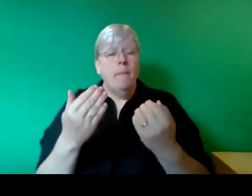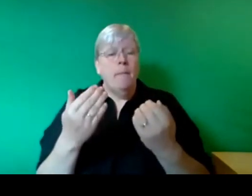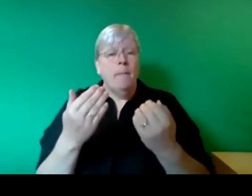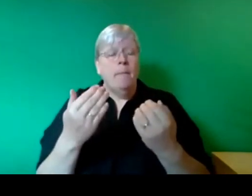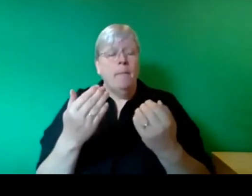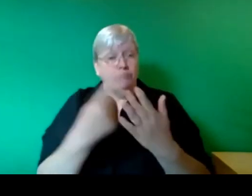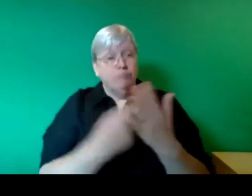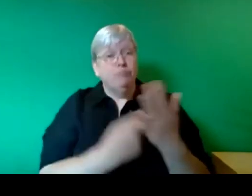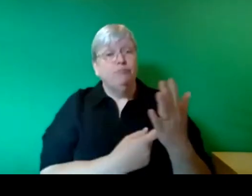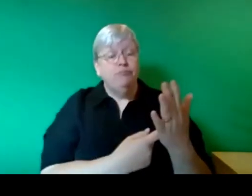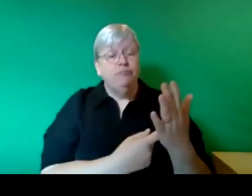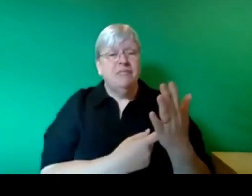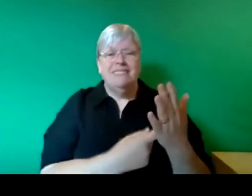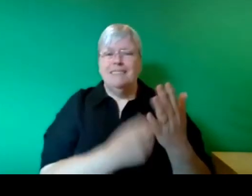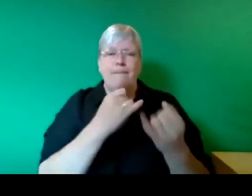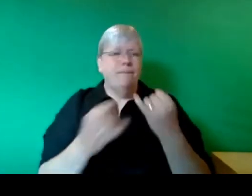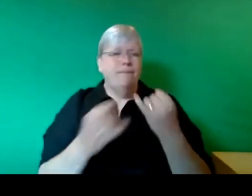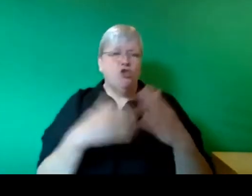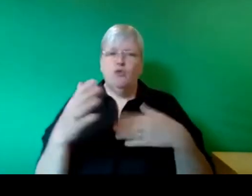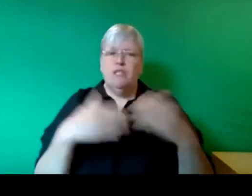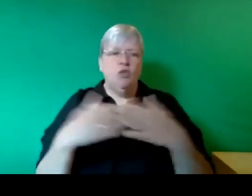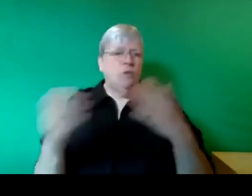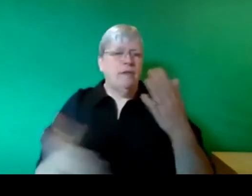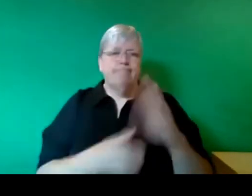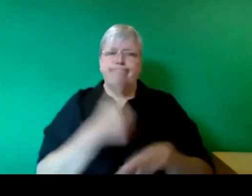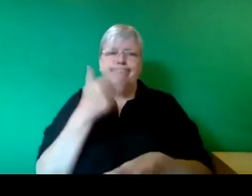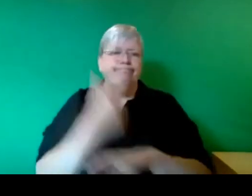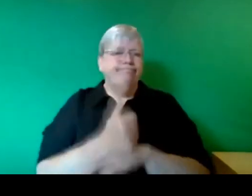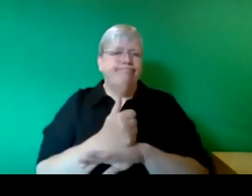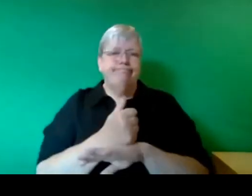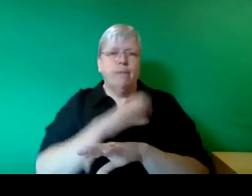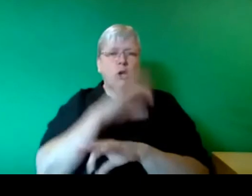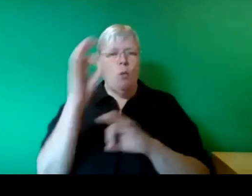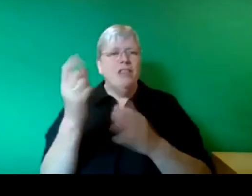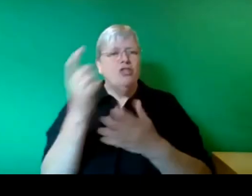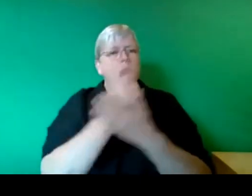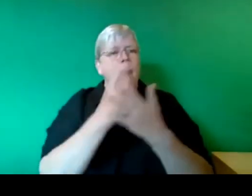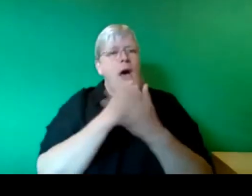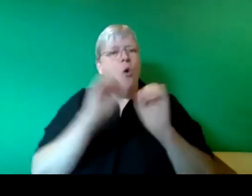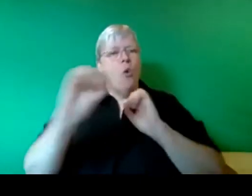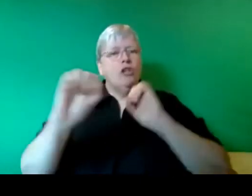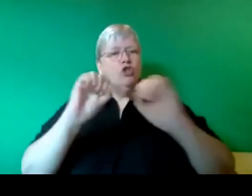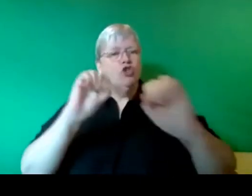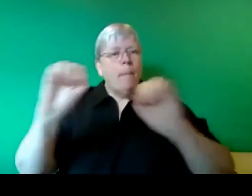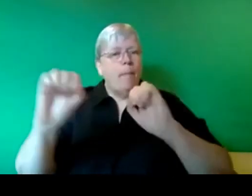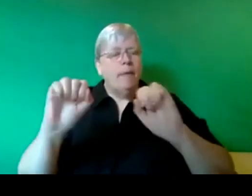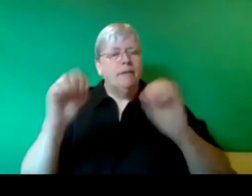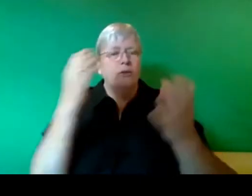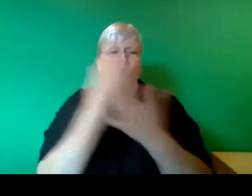fundamental questions around ownership which are crucial to achieving a real just transition.